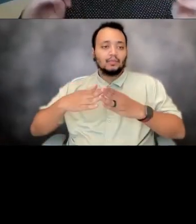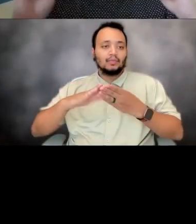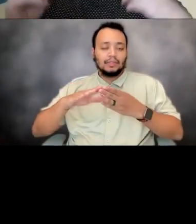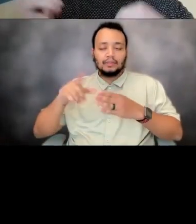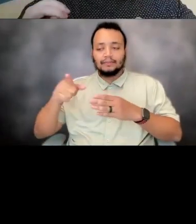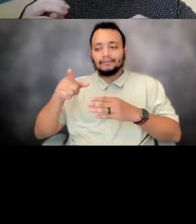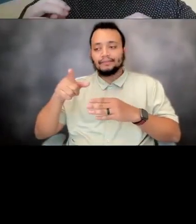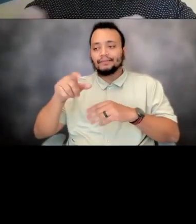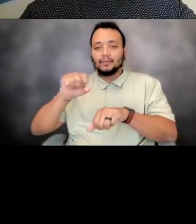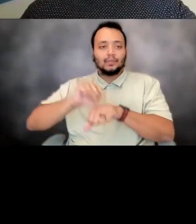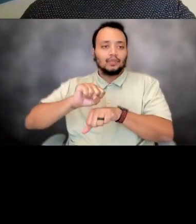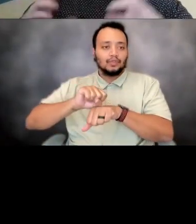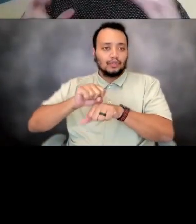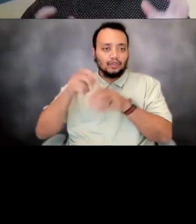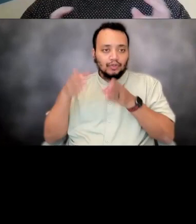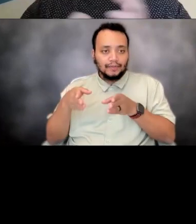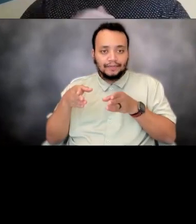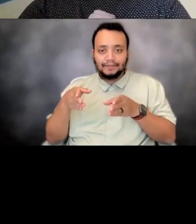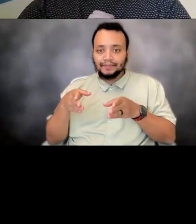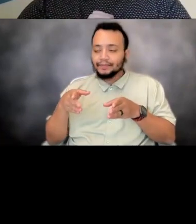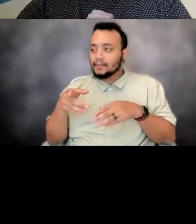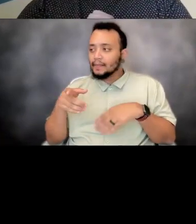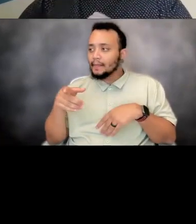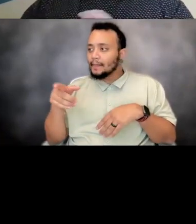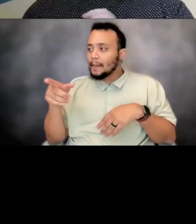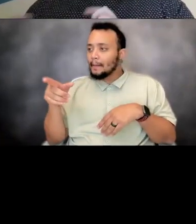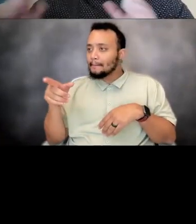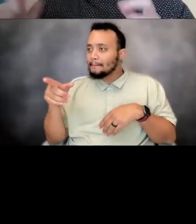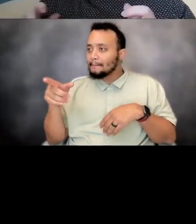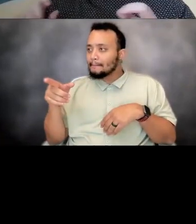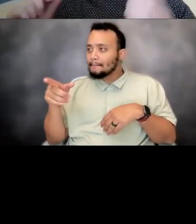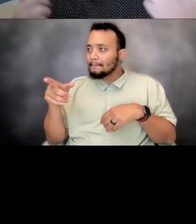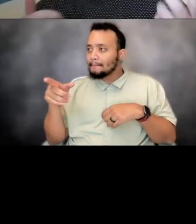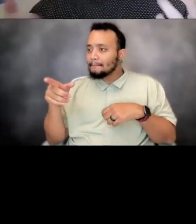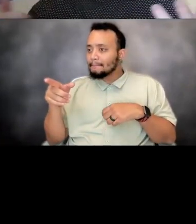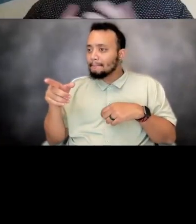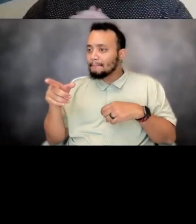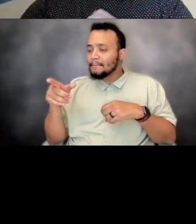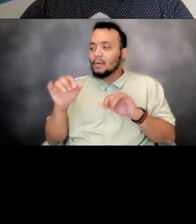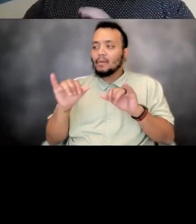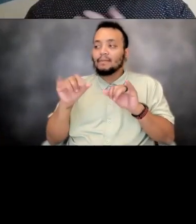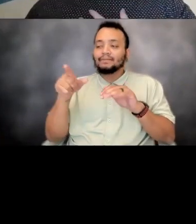and the lighter blue is fewer people, if the numbers aren't that visible.